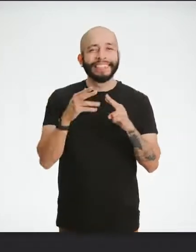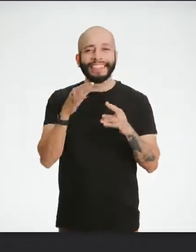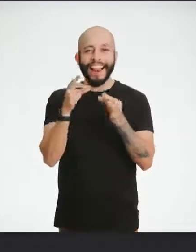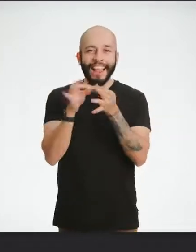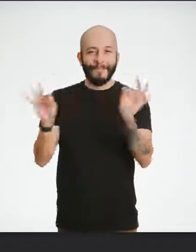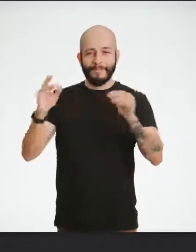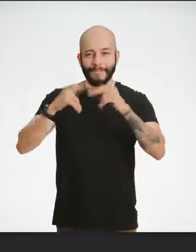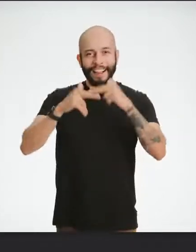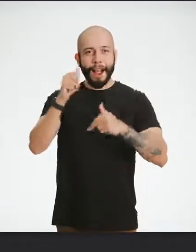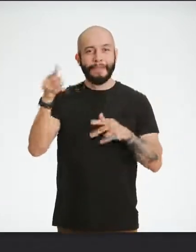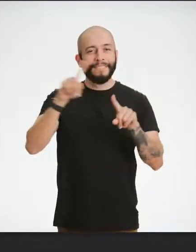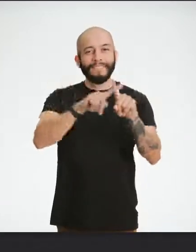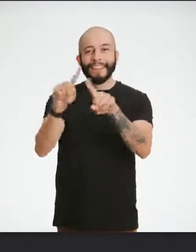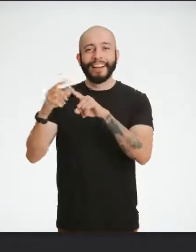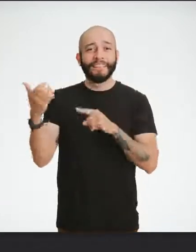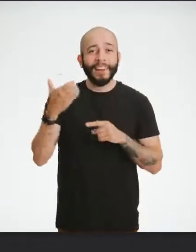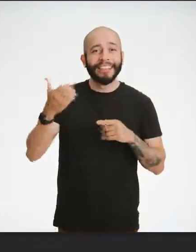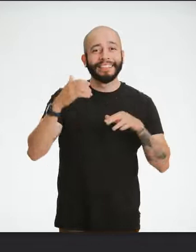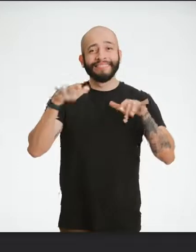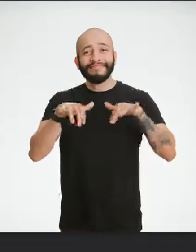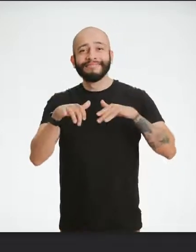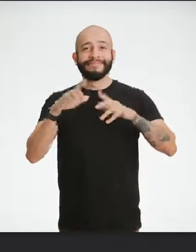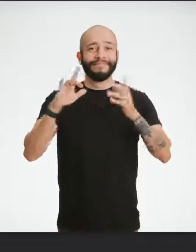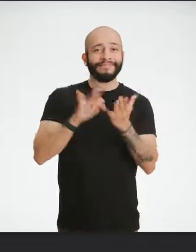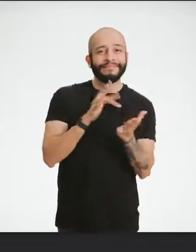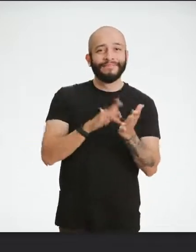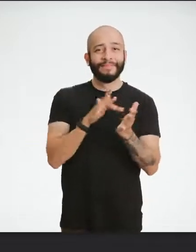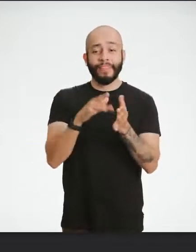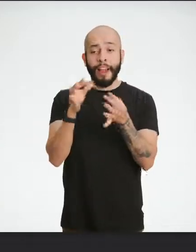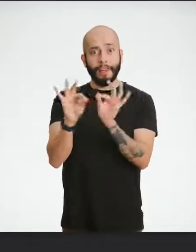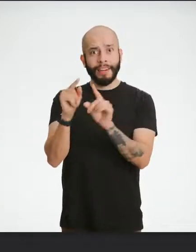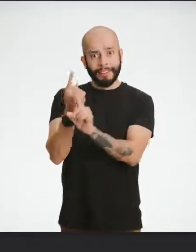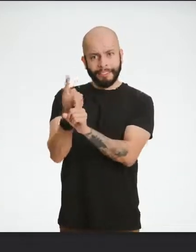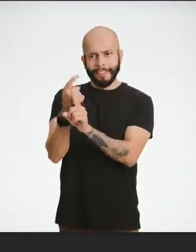Swift is the absolute best language for building apps across our devices.